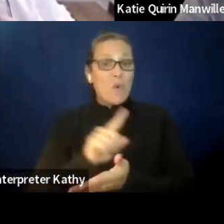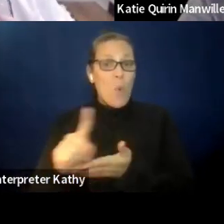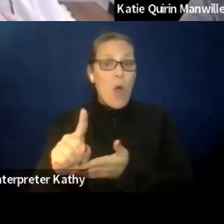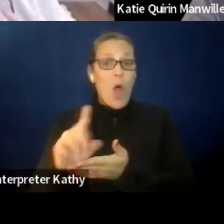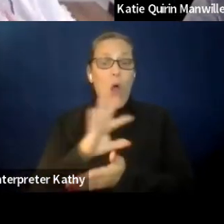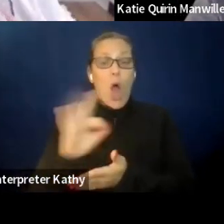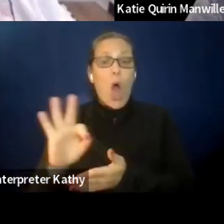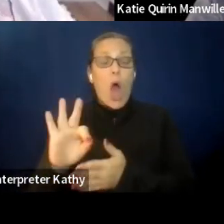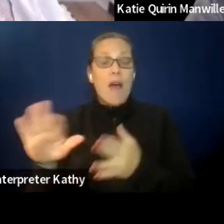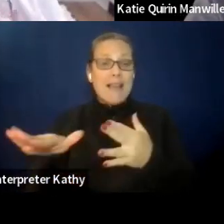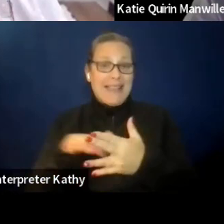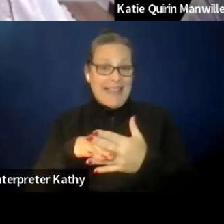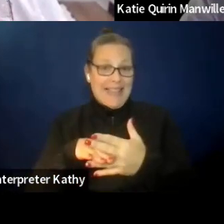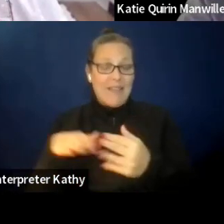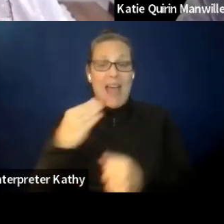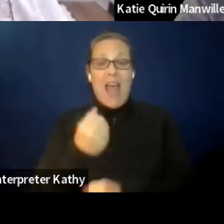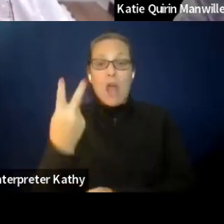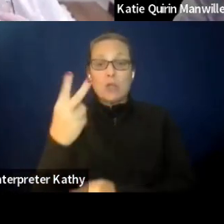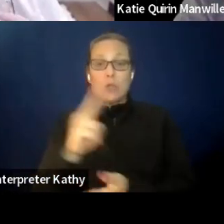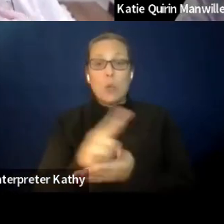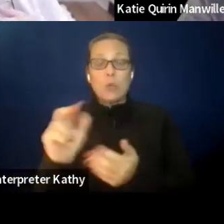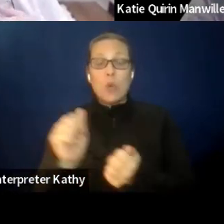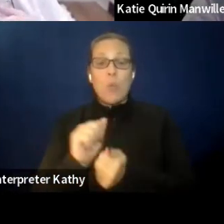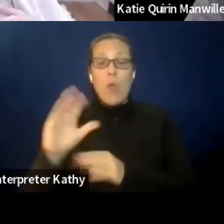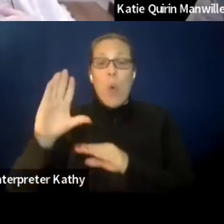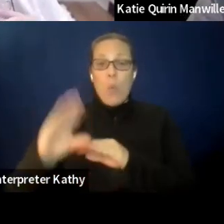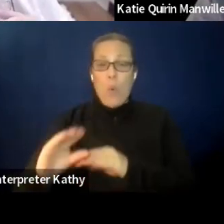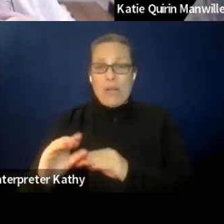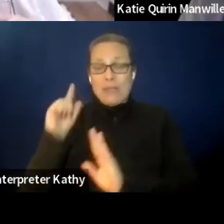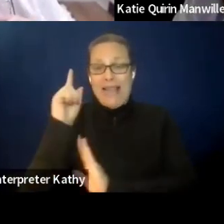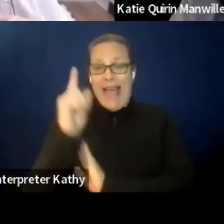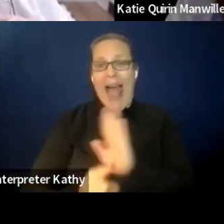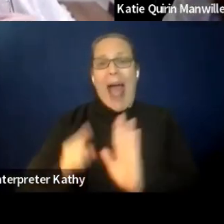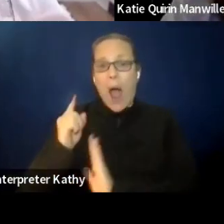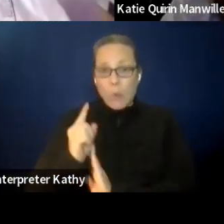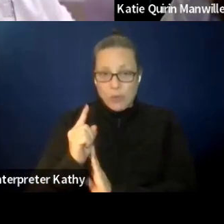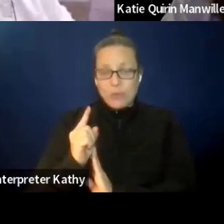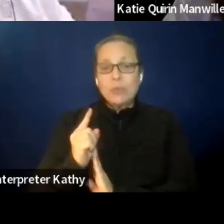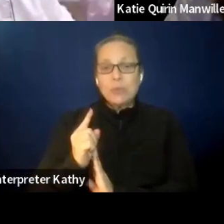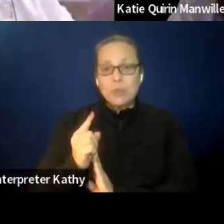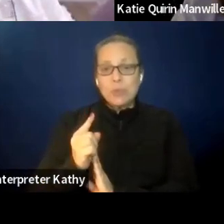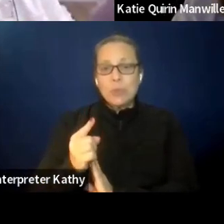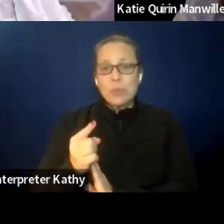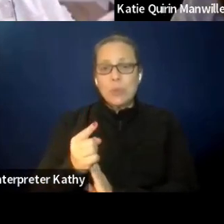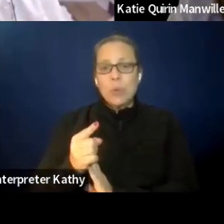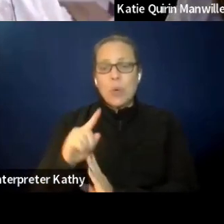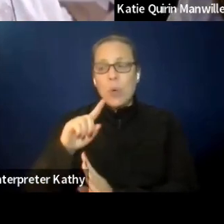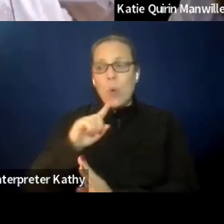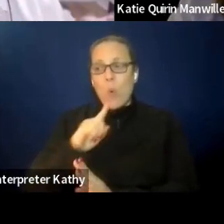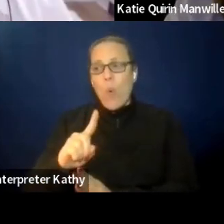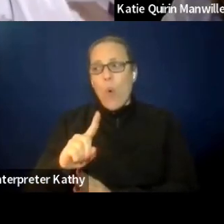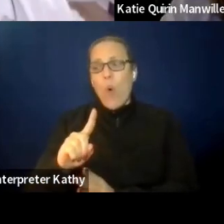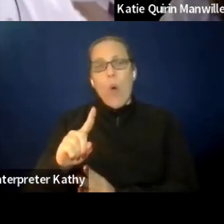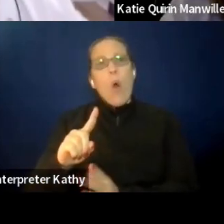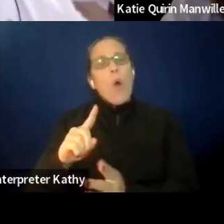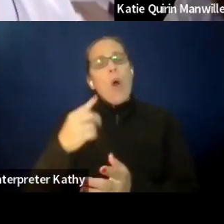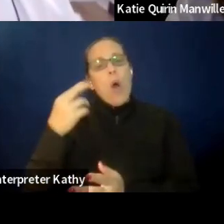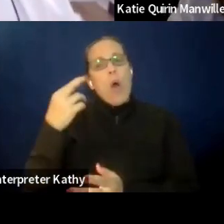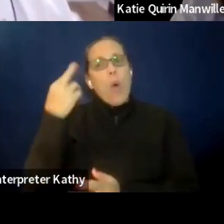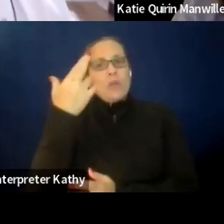consultation numbers, which reflects five weeks of leave and two weeks with